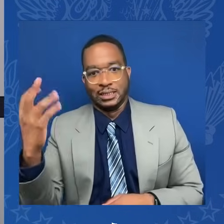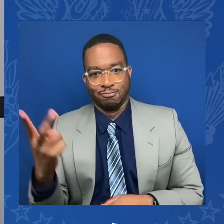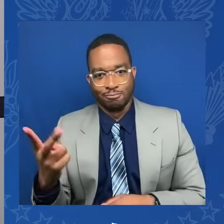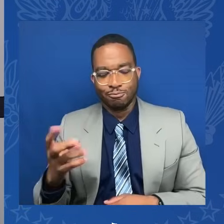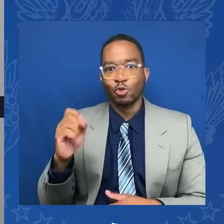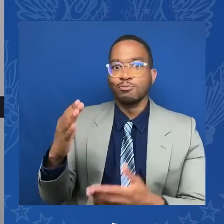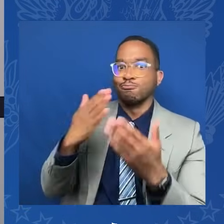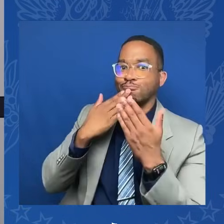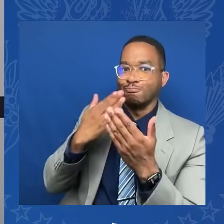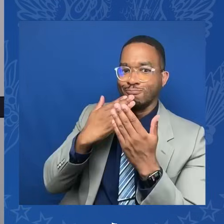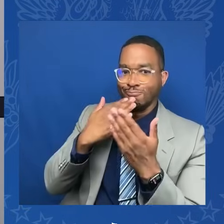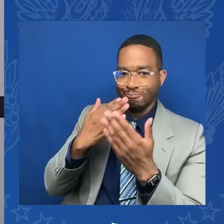President Biden: Well, Mr. President, thank you.